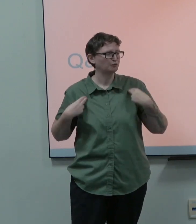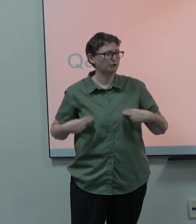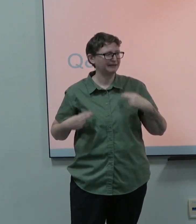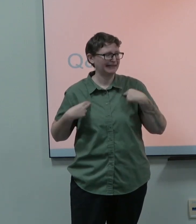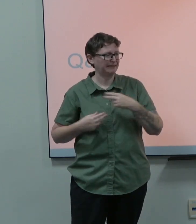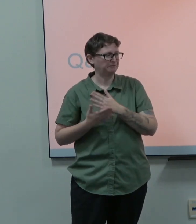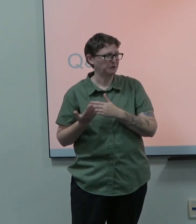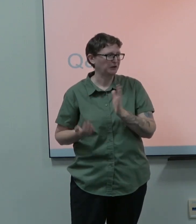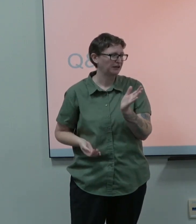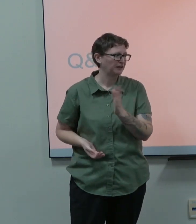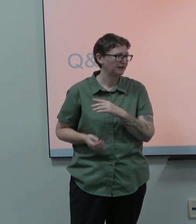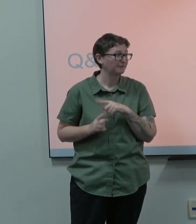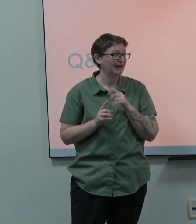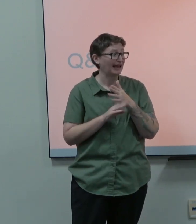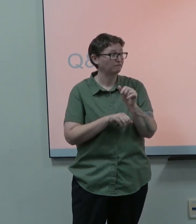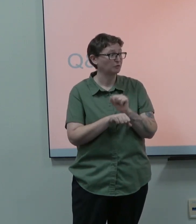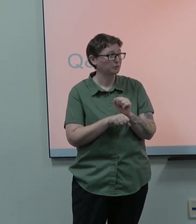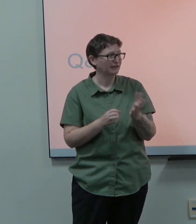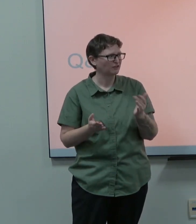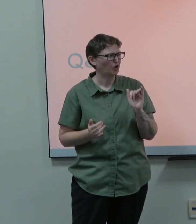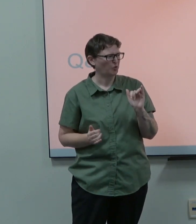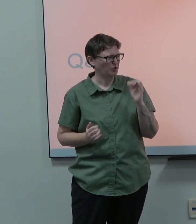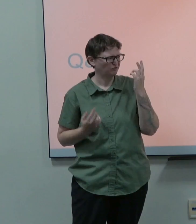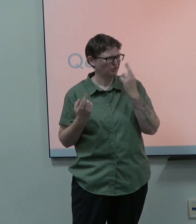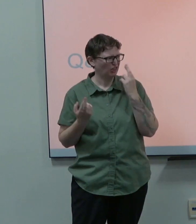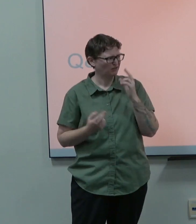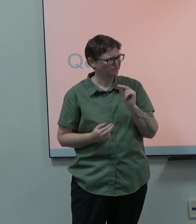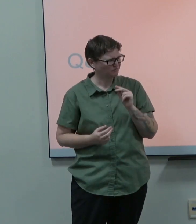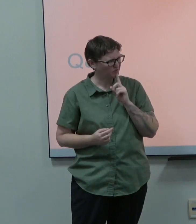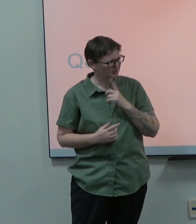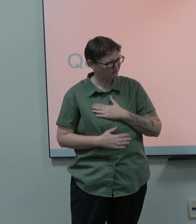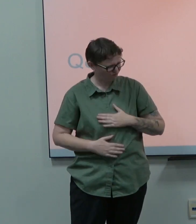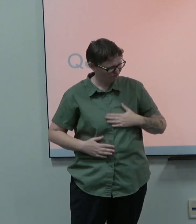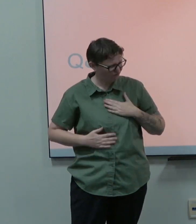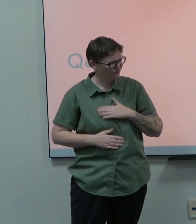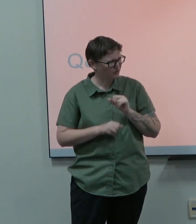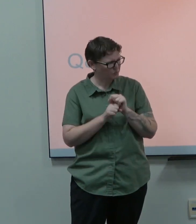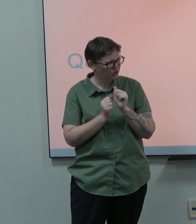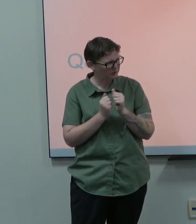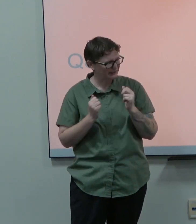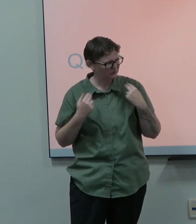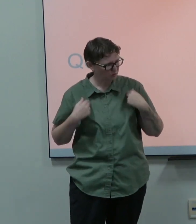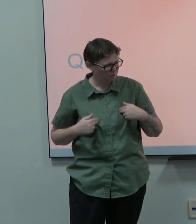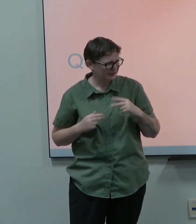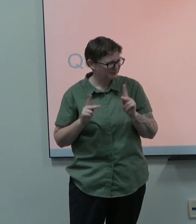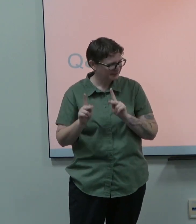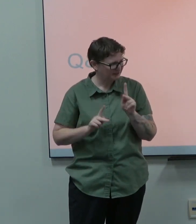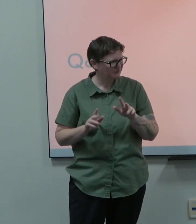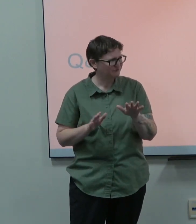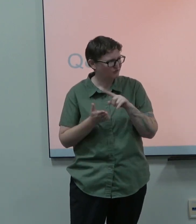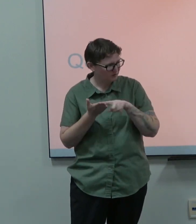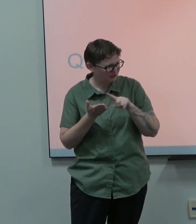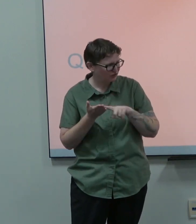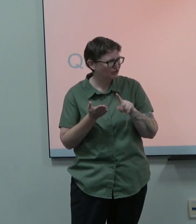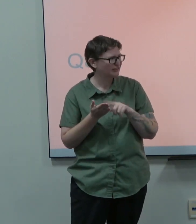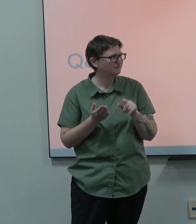My major is pretty coding focused, so after work I thought, oh, do I like working with humans too, and I want to do